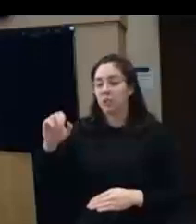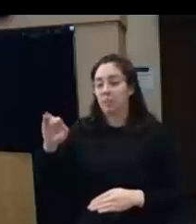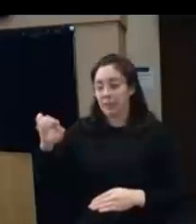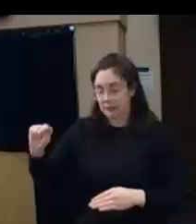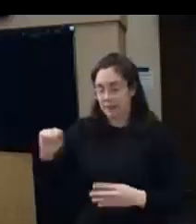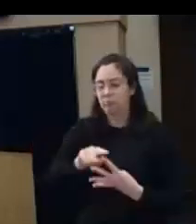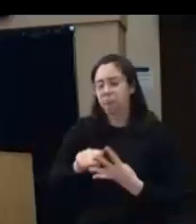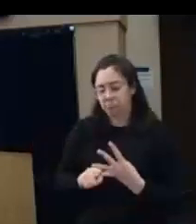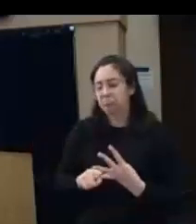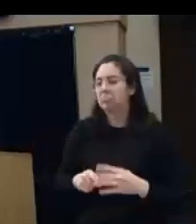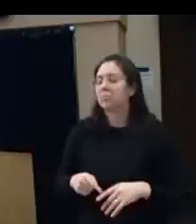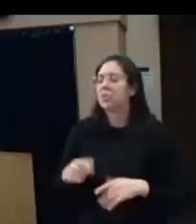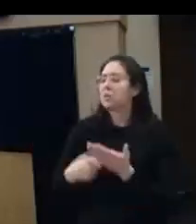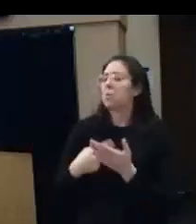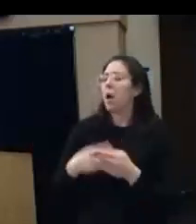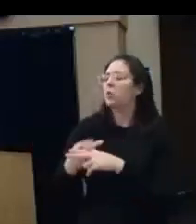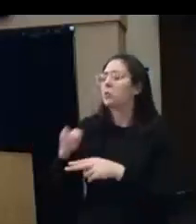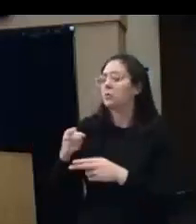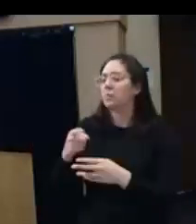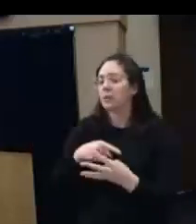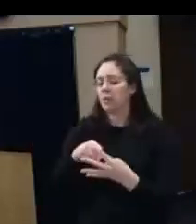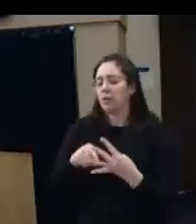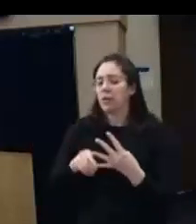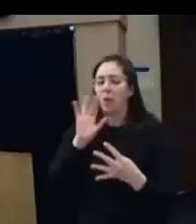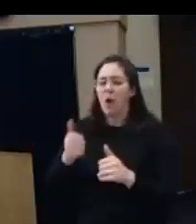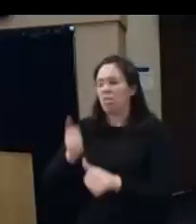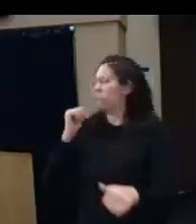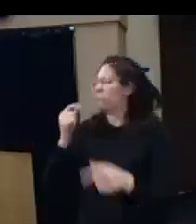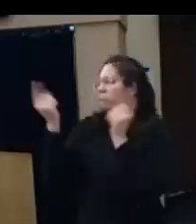sometimes people will rebel against the acceptance word so sometimes they'll say I shouldn't have